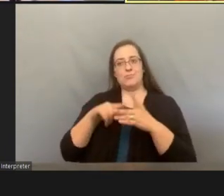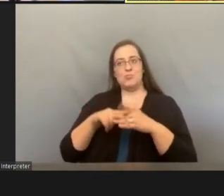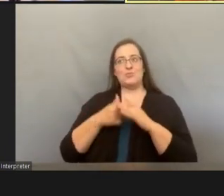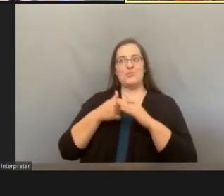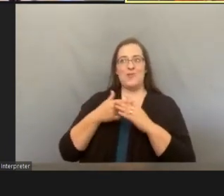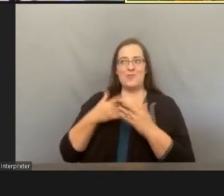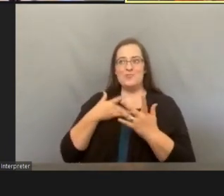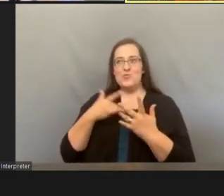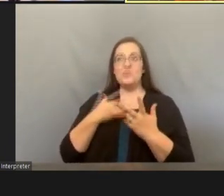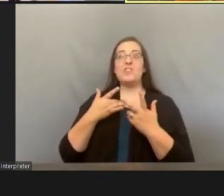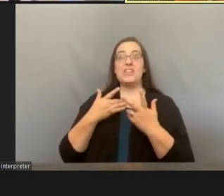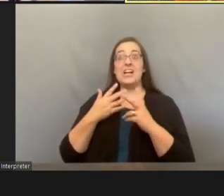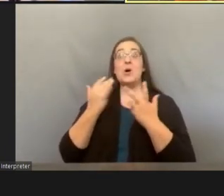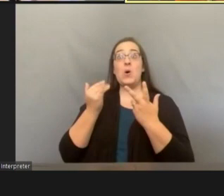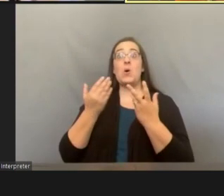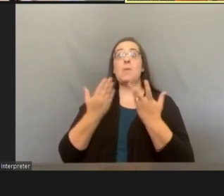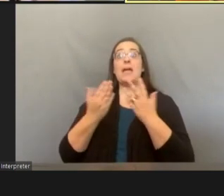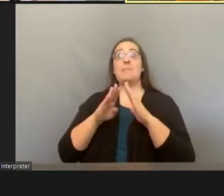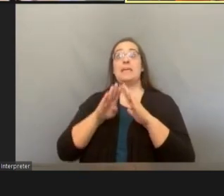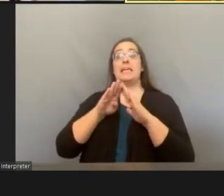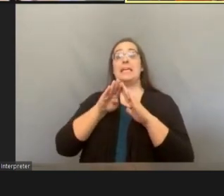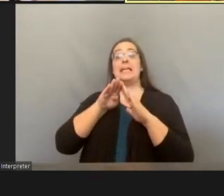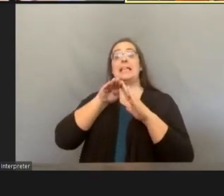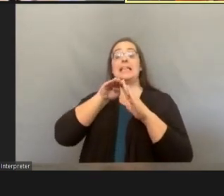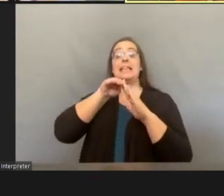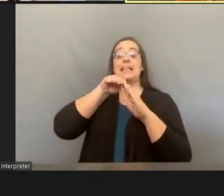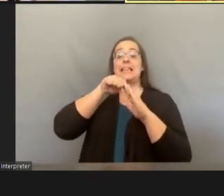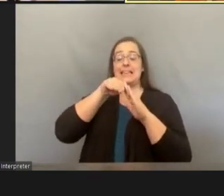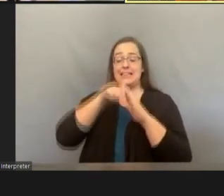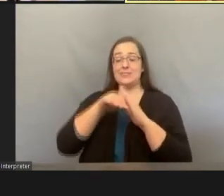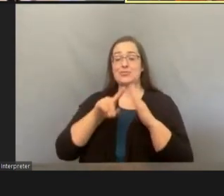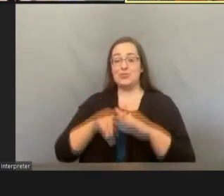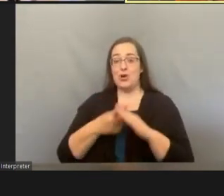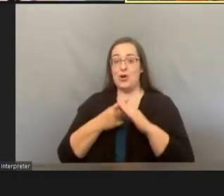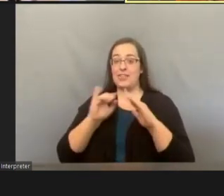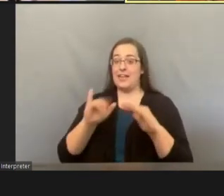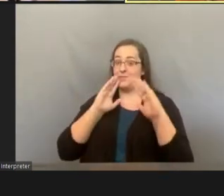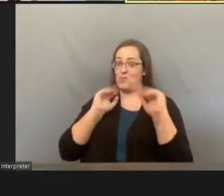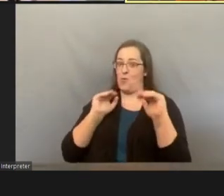DAYS THAT HAPPENS CONSECUTIVELY. WHEN THAT HAPPENS CONSECUTIVELY